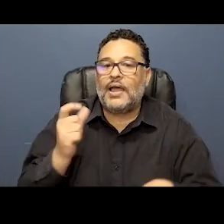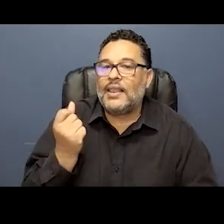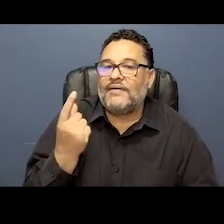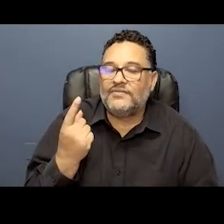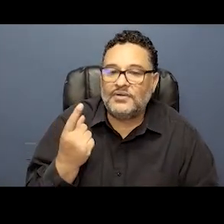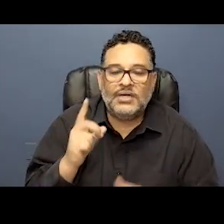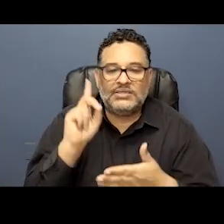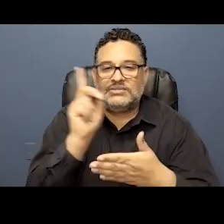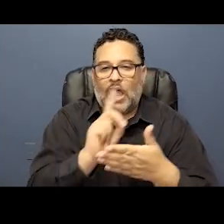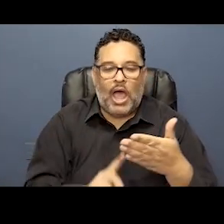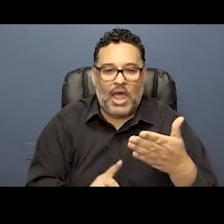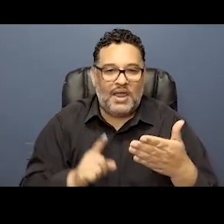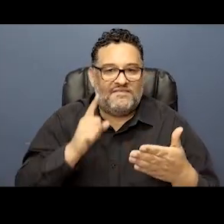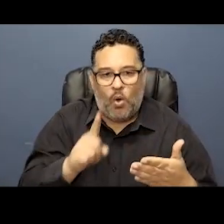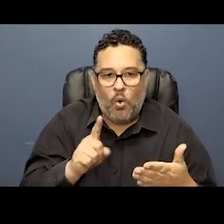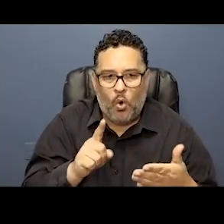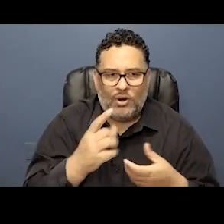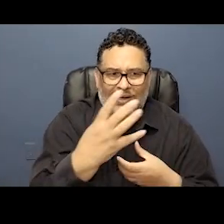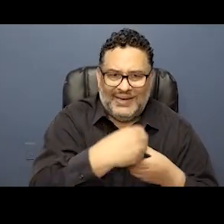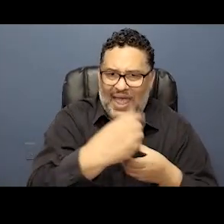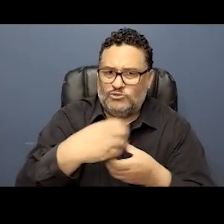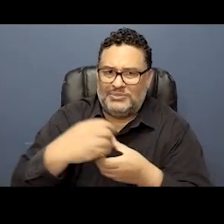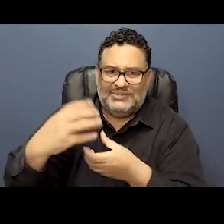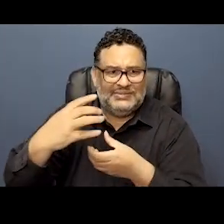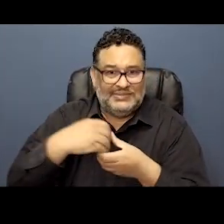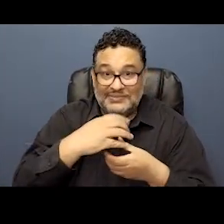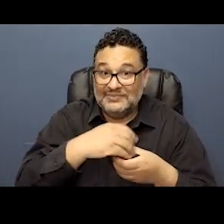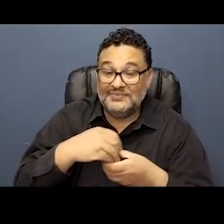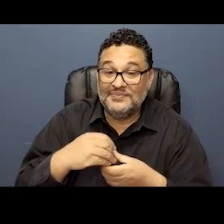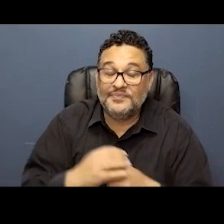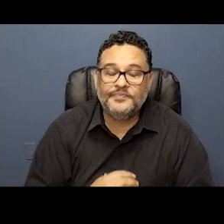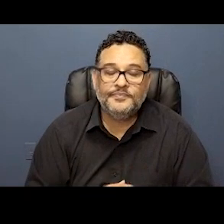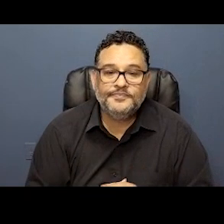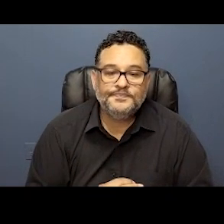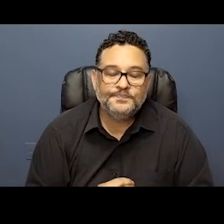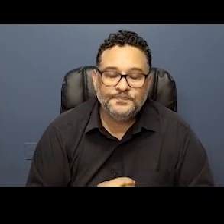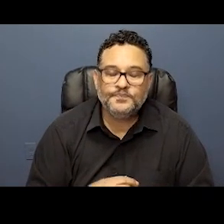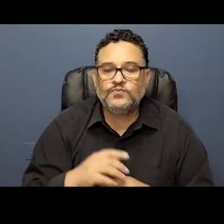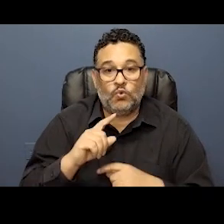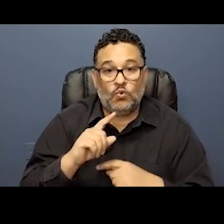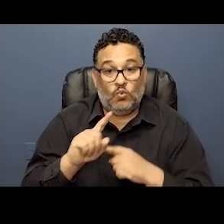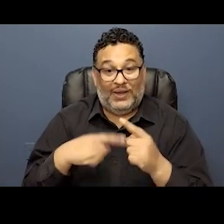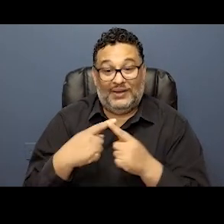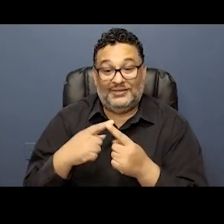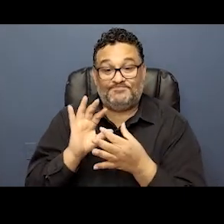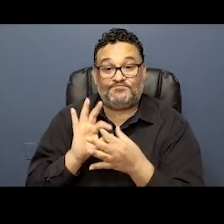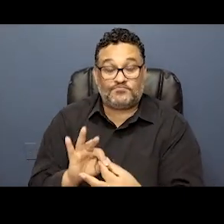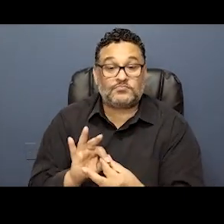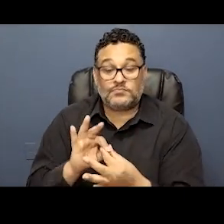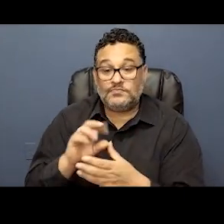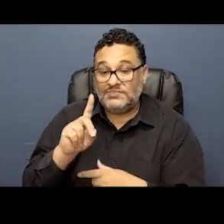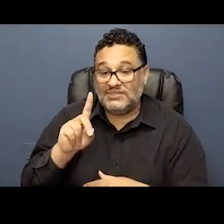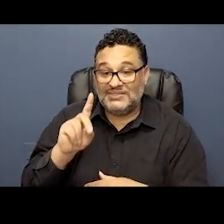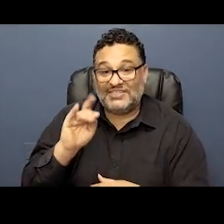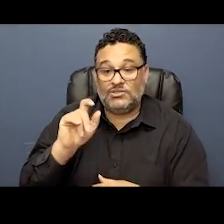Slide 11, Designing for Engagement. [Alex] When it comes to digital learning,